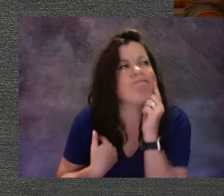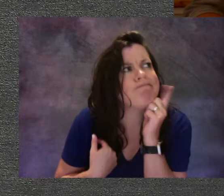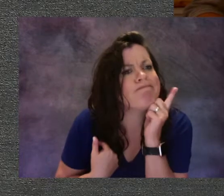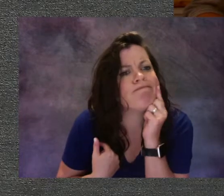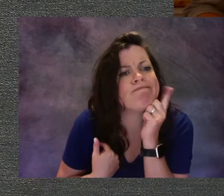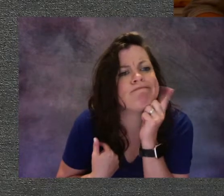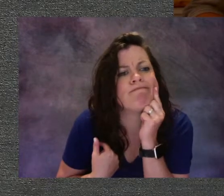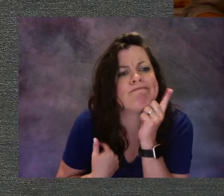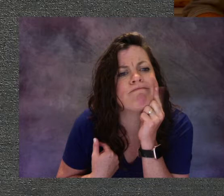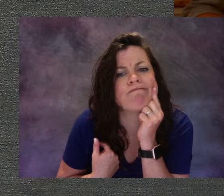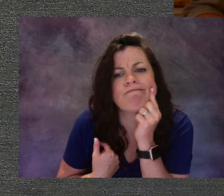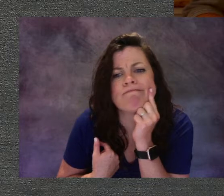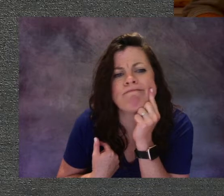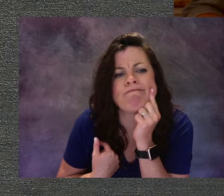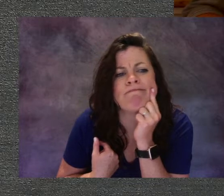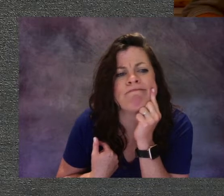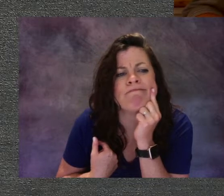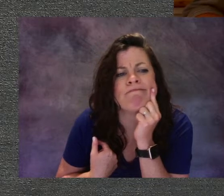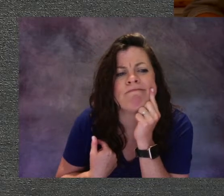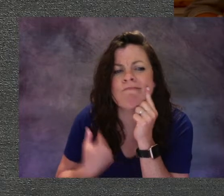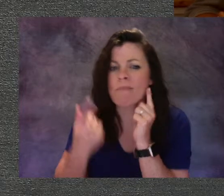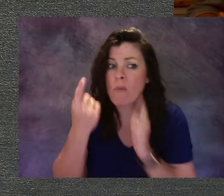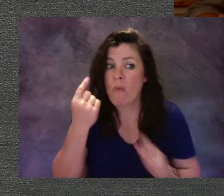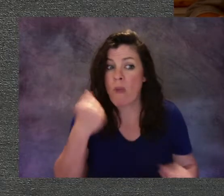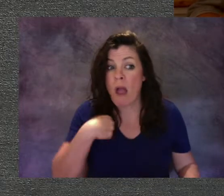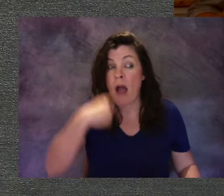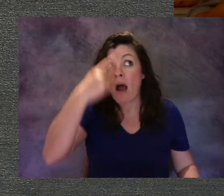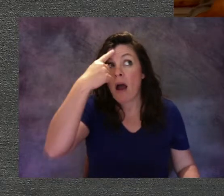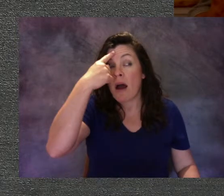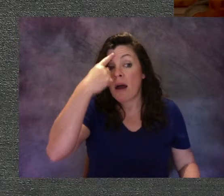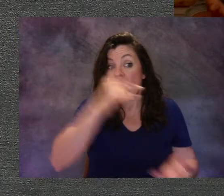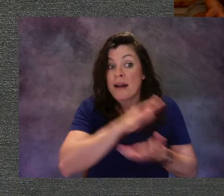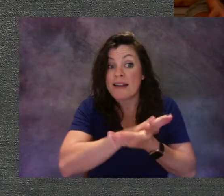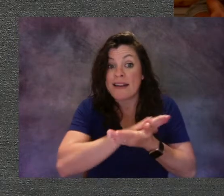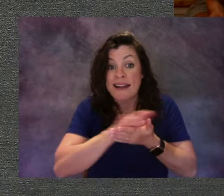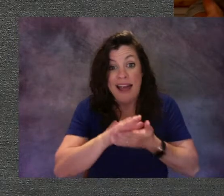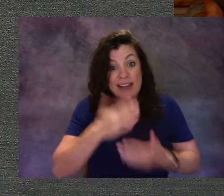I think, a really nice thing to do, a good manner thing is,